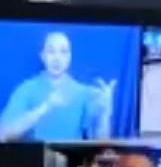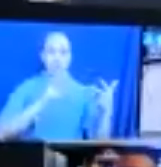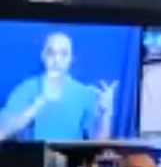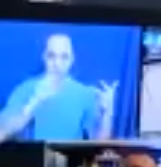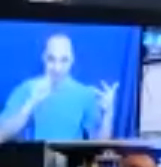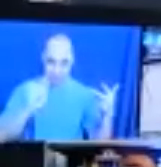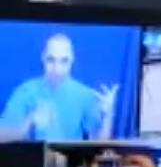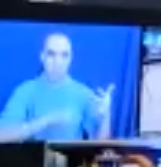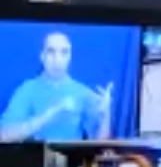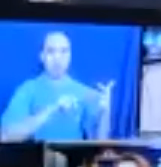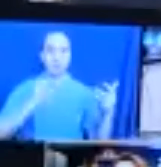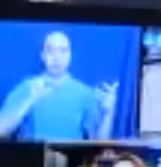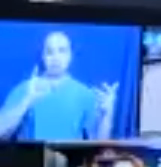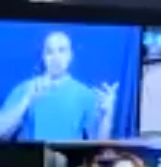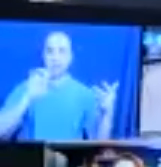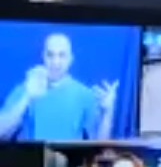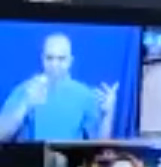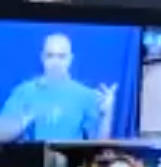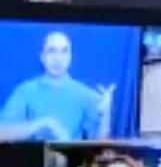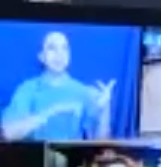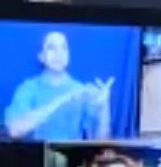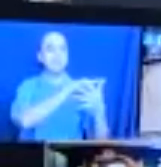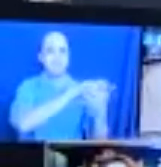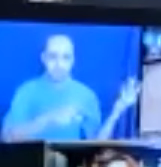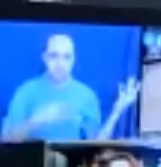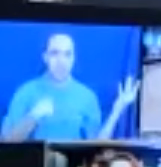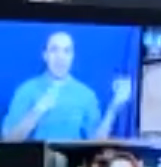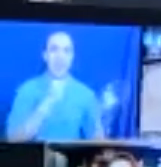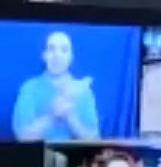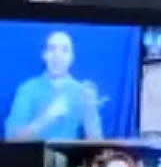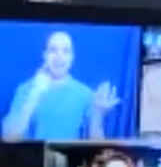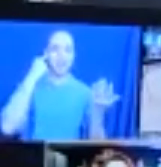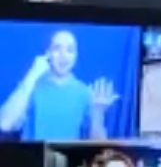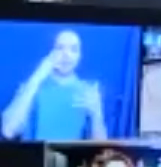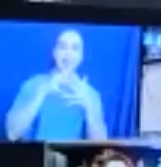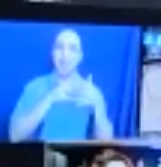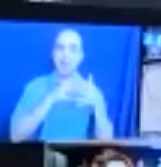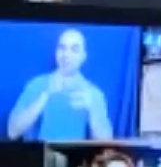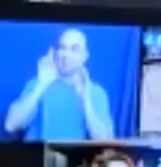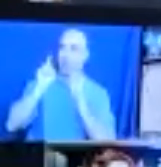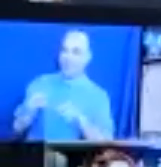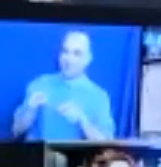I KNEW NIKE SHOES. I KNEW ALL OF THE THINGS THAT I THOUGHT WAS AMERICA. I WANTED TO GO TO AMERICA AND